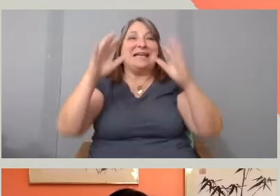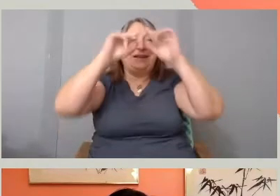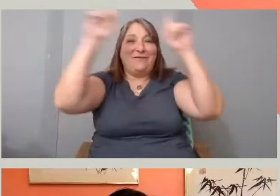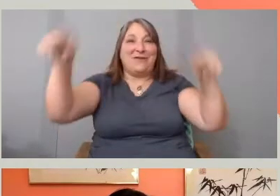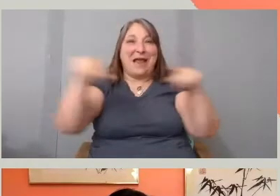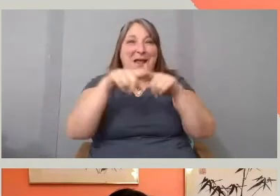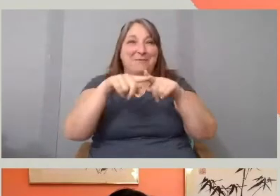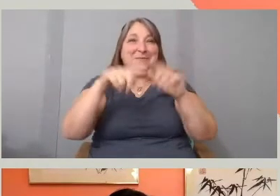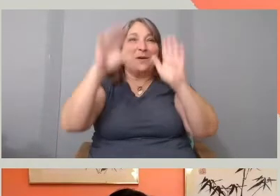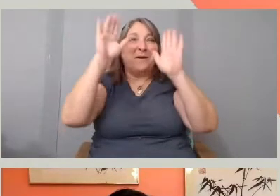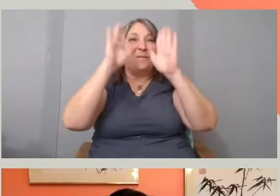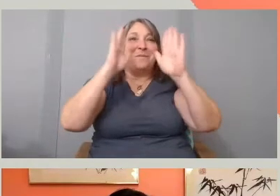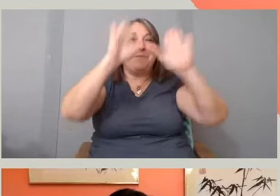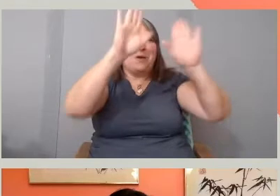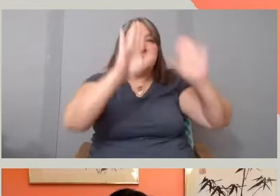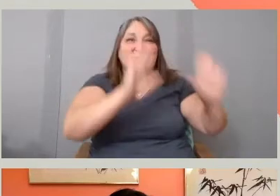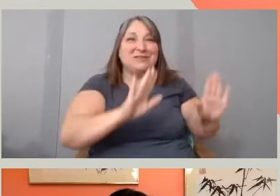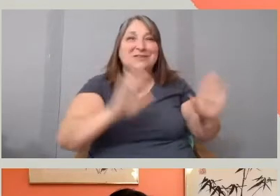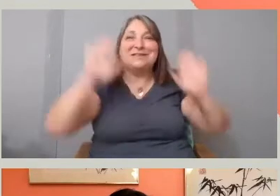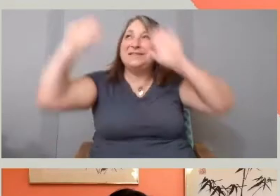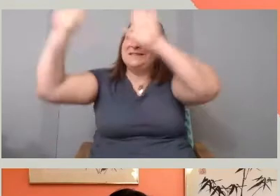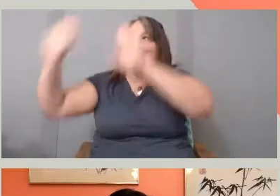on the wall behind me, along with lest .